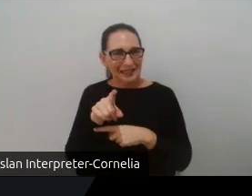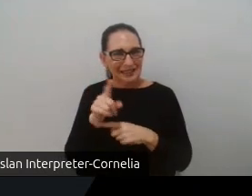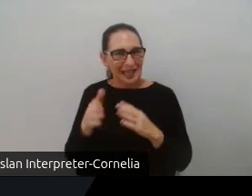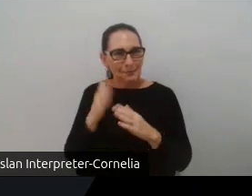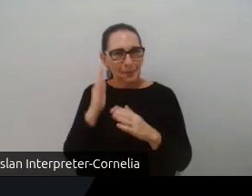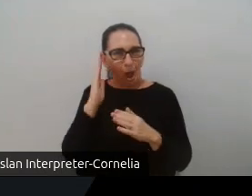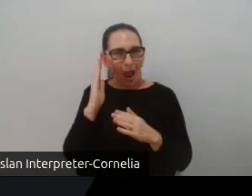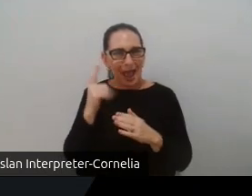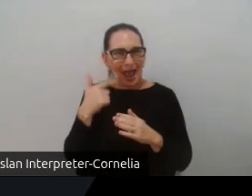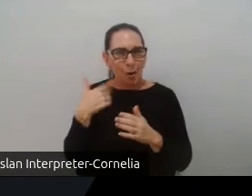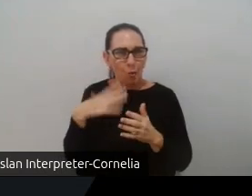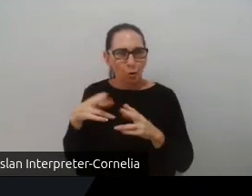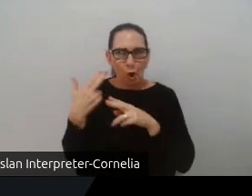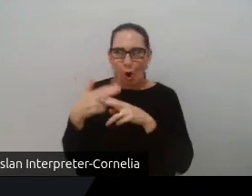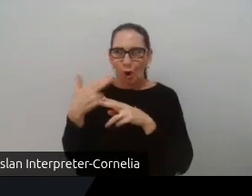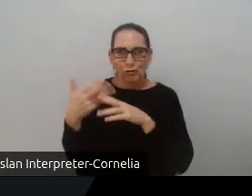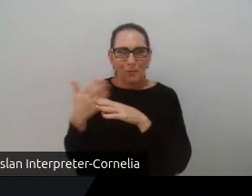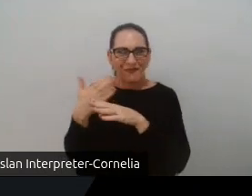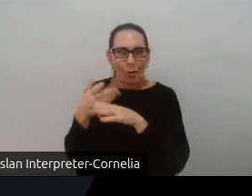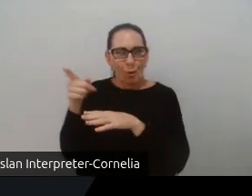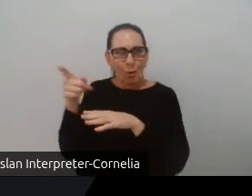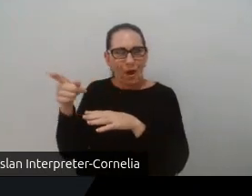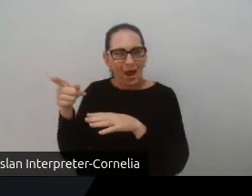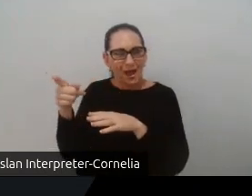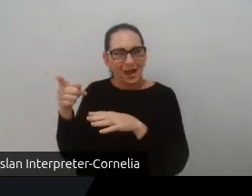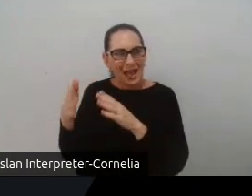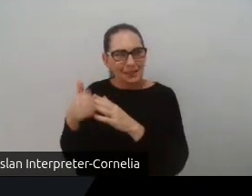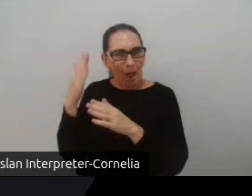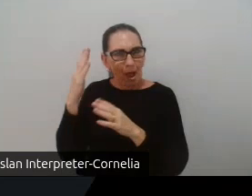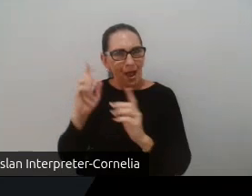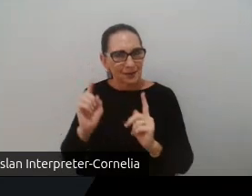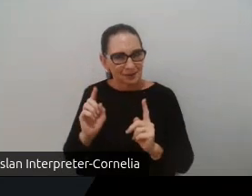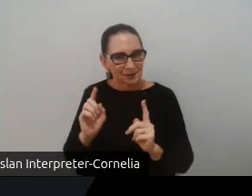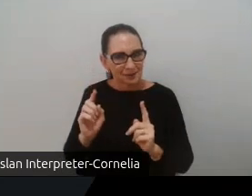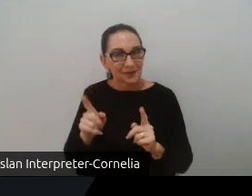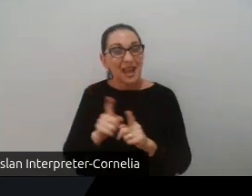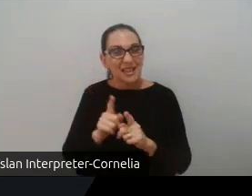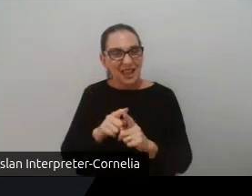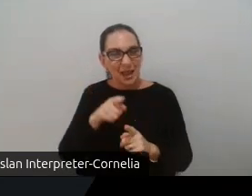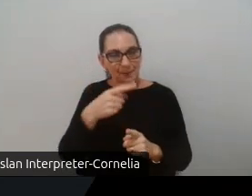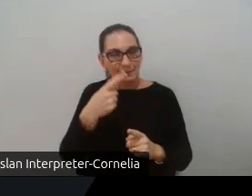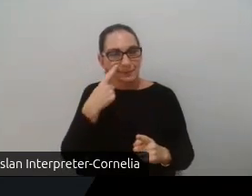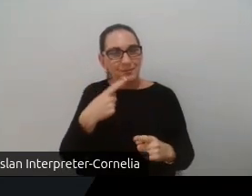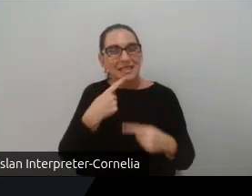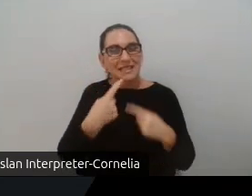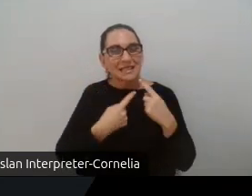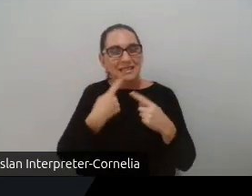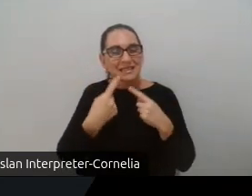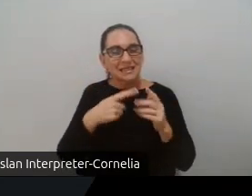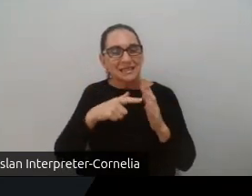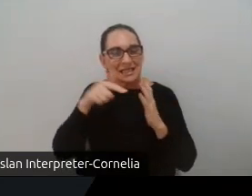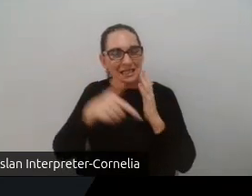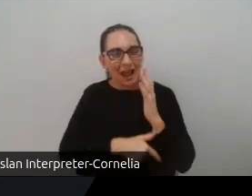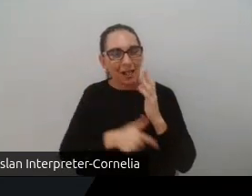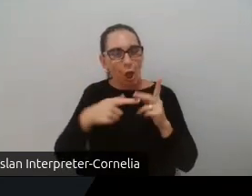wants it looked up before it expires. Uh she's also read the details of the variation. And